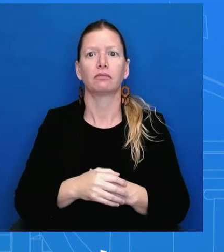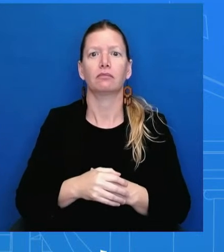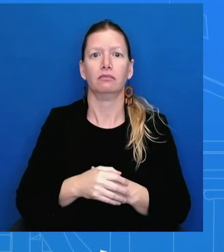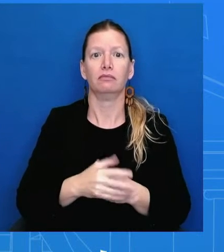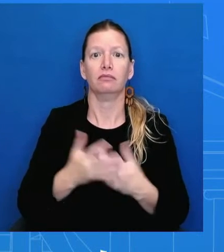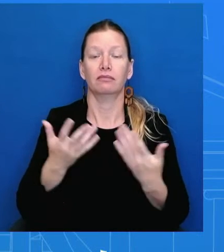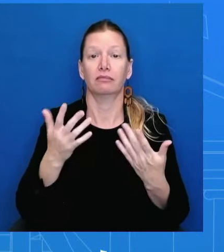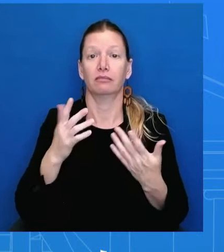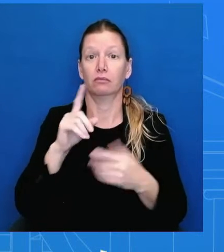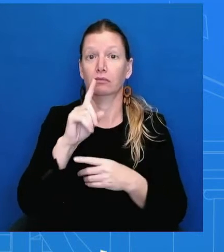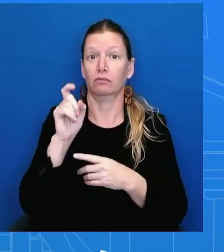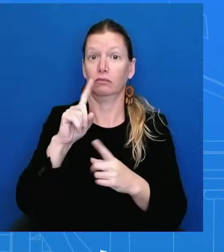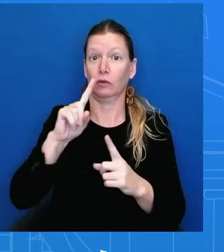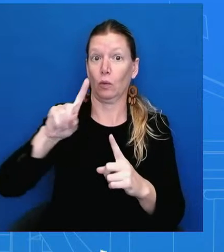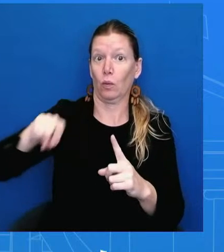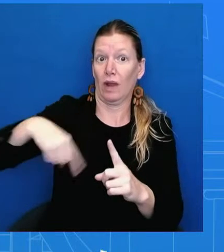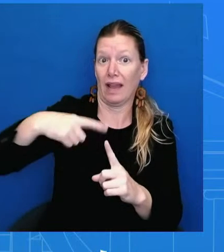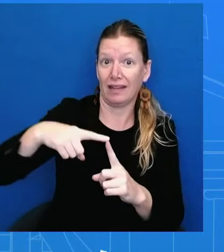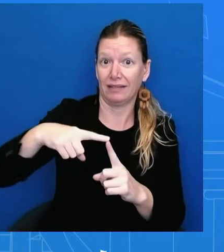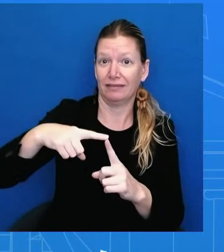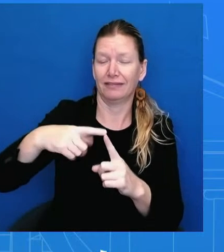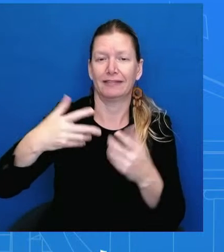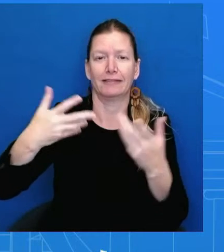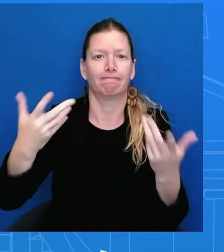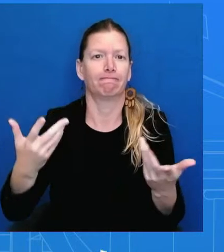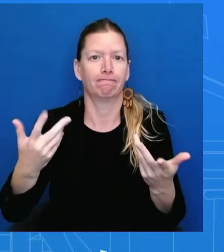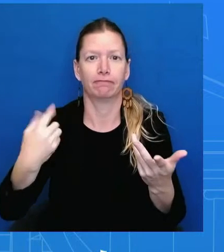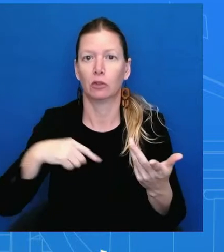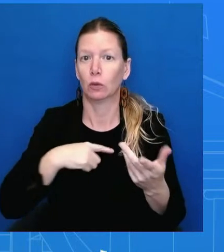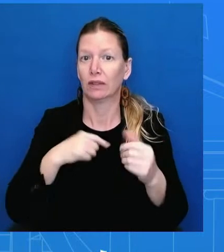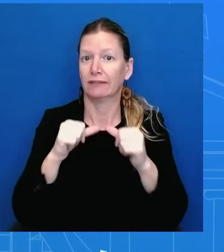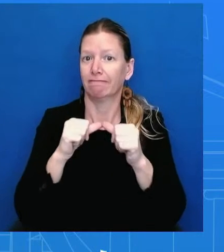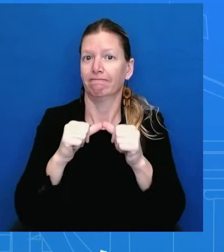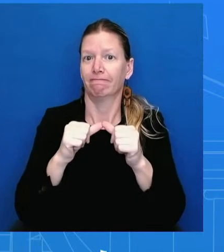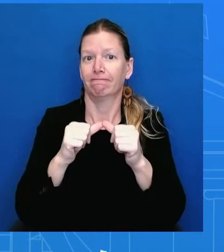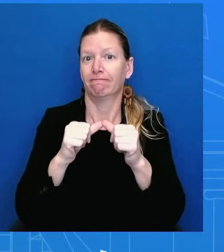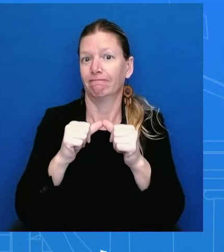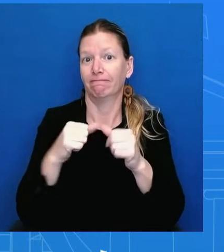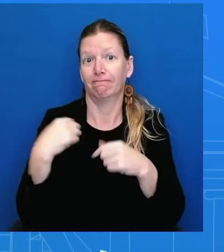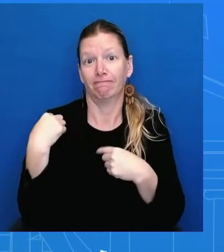we want all of Ukraine's sovereign territory respected,